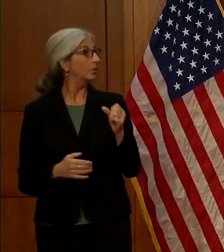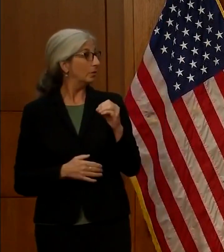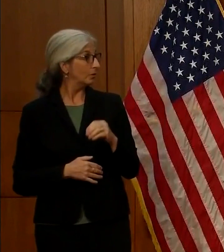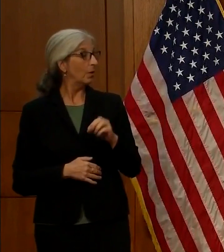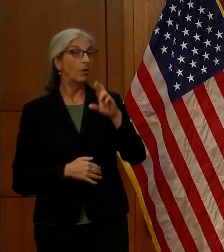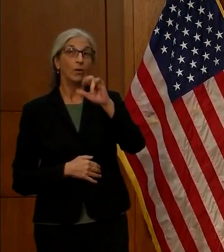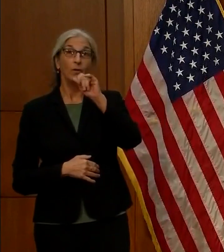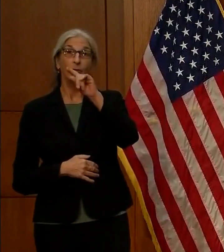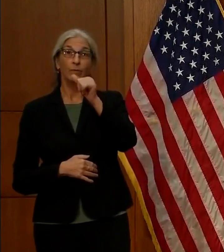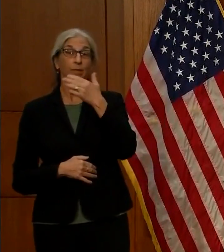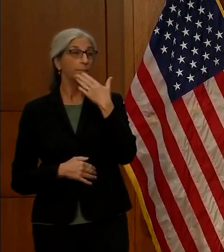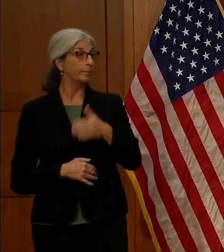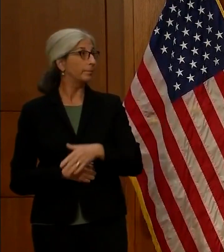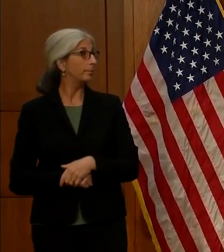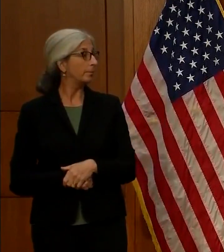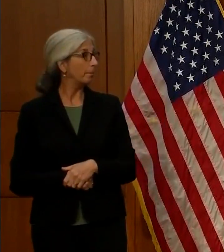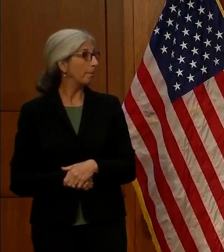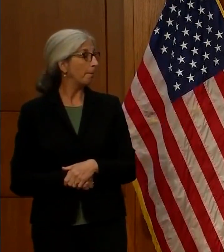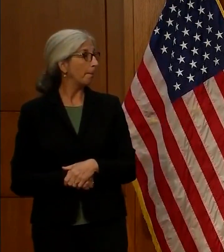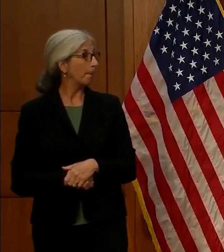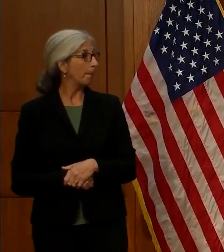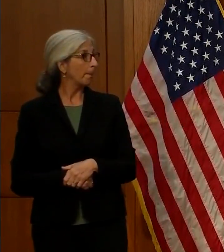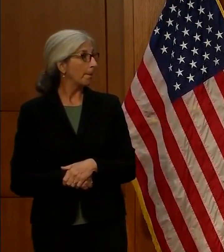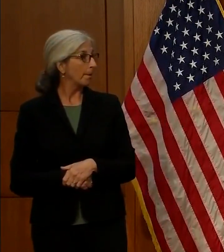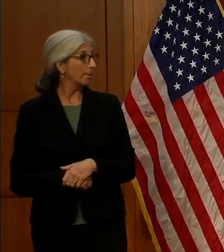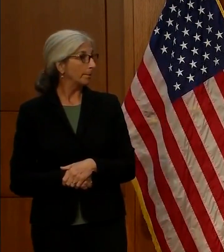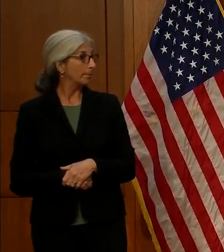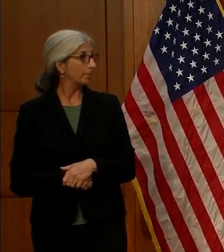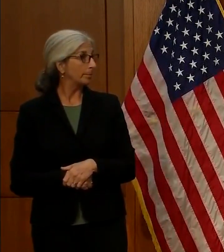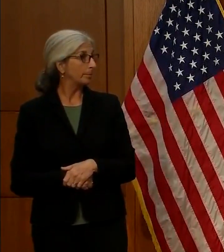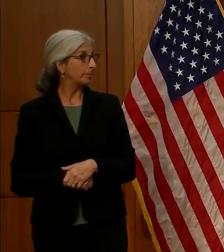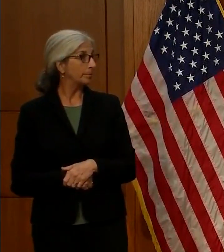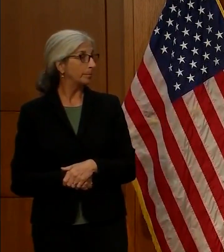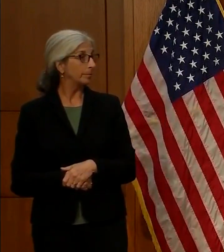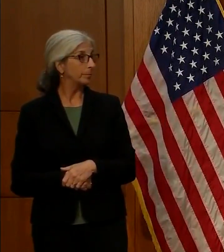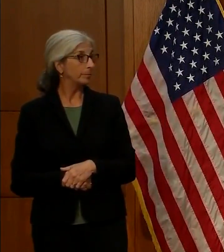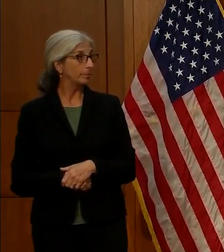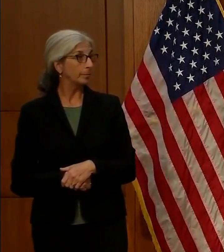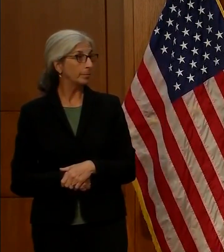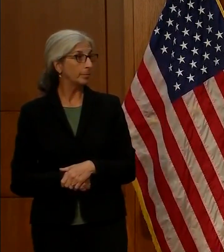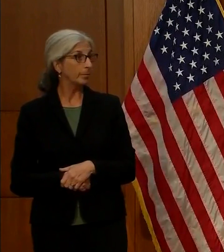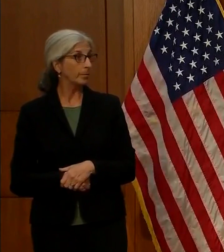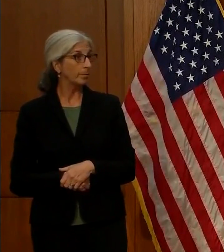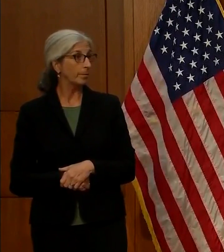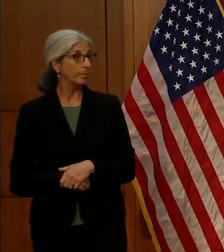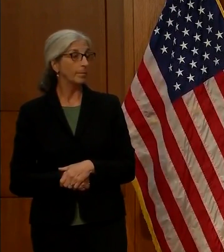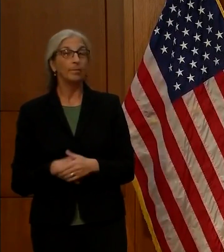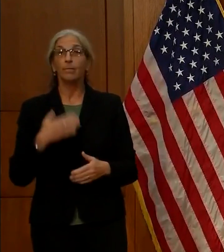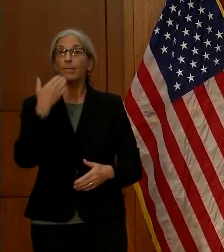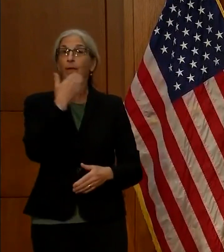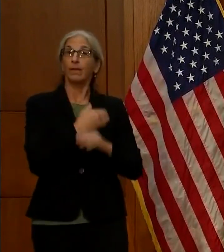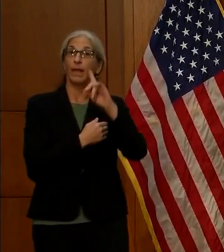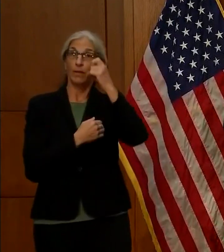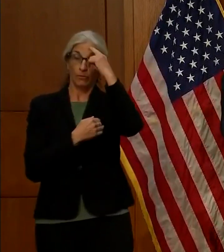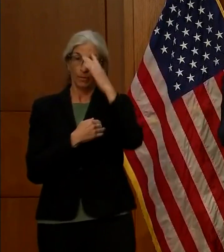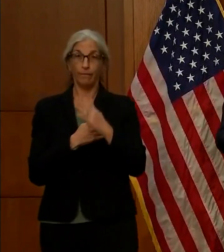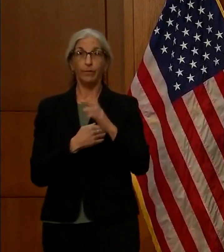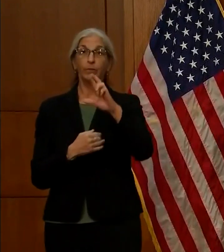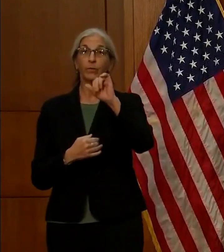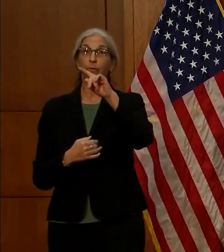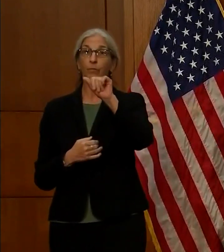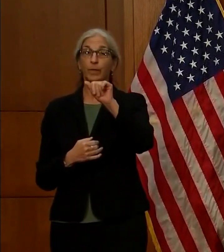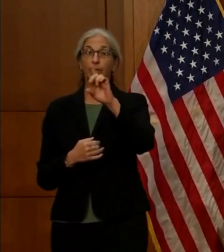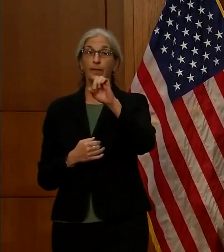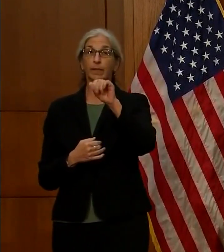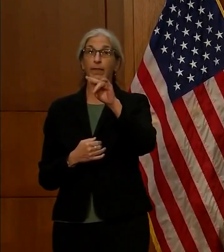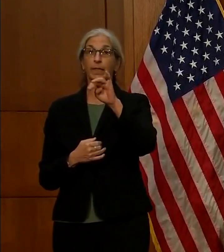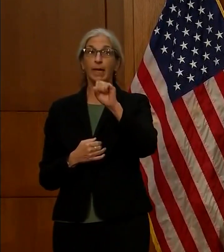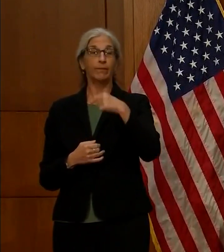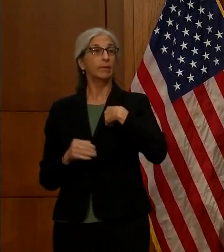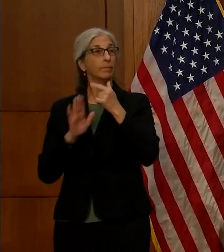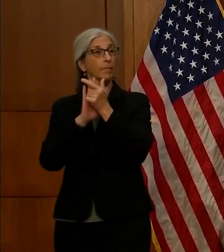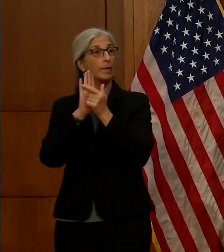MY COUNSEL IS HERE WHO ARE SO.